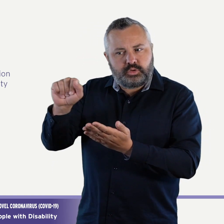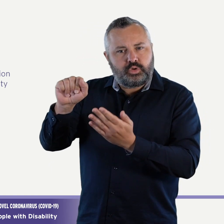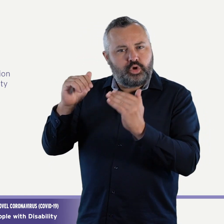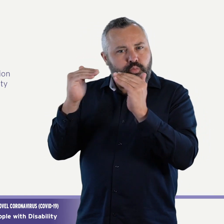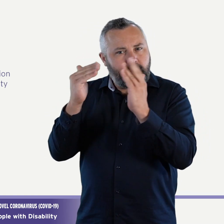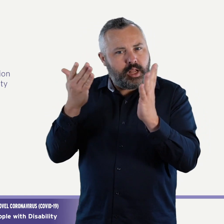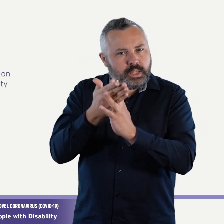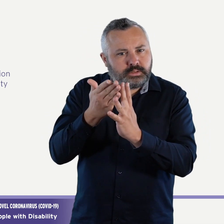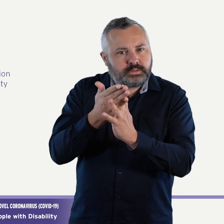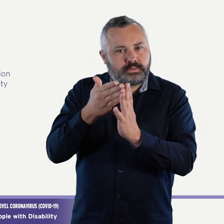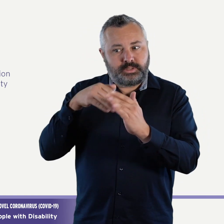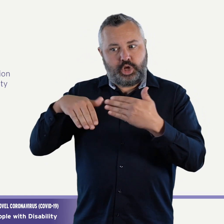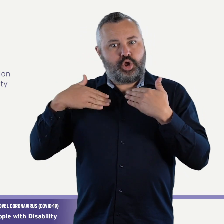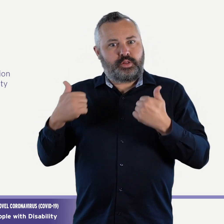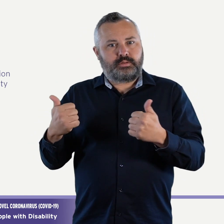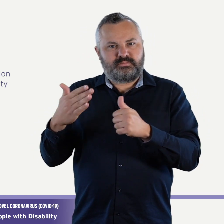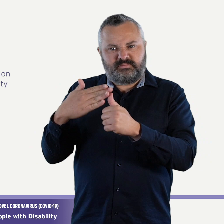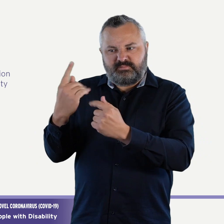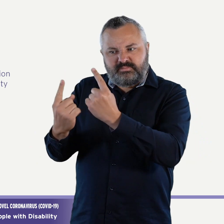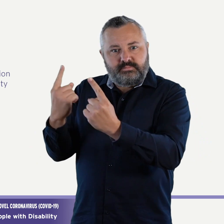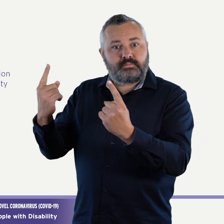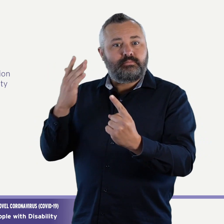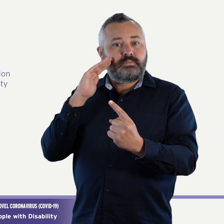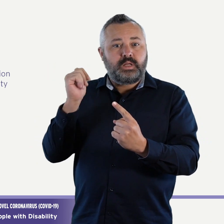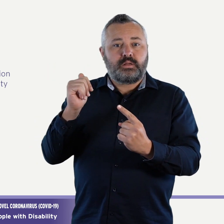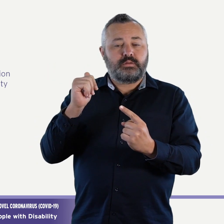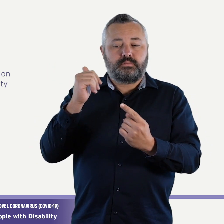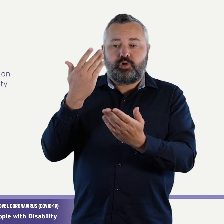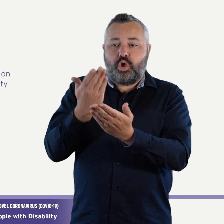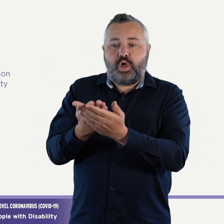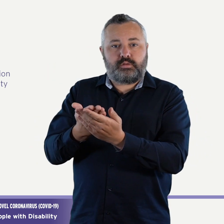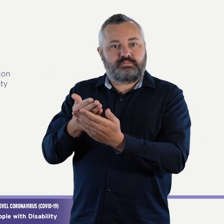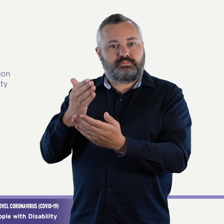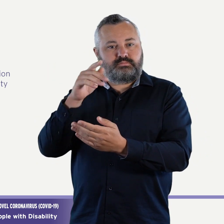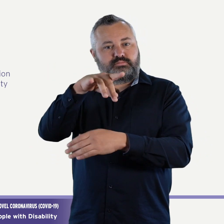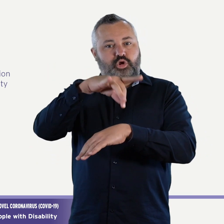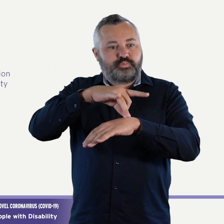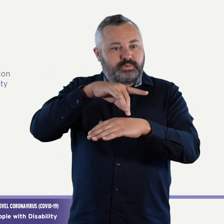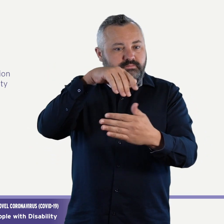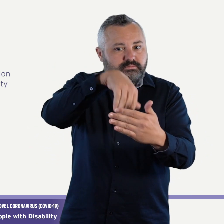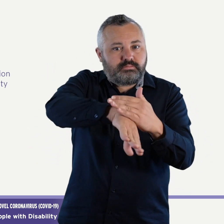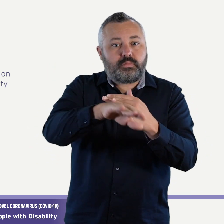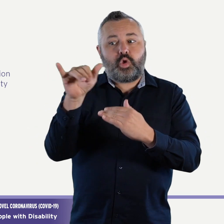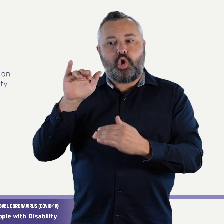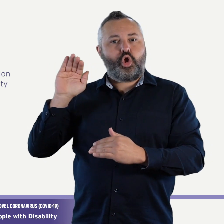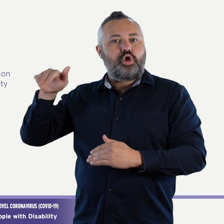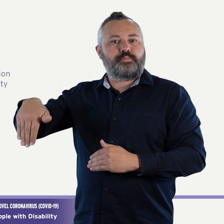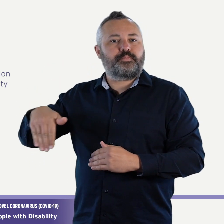that are appropriate to their individual needs including in-home health support.